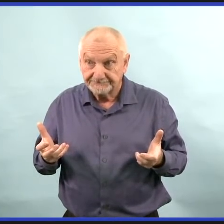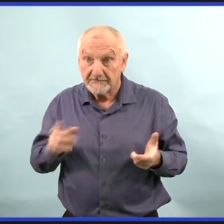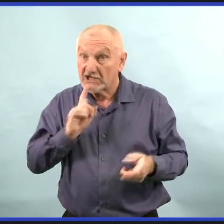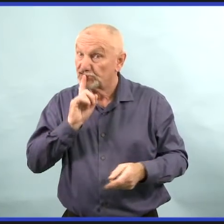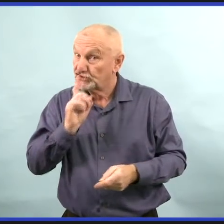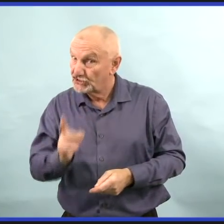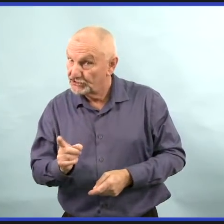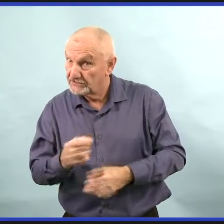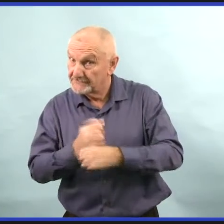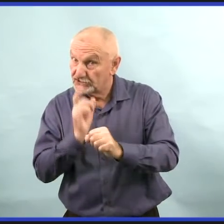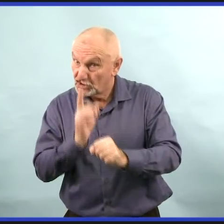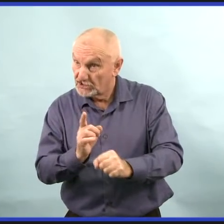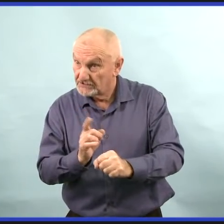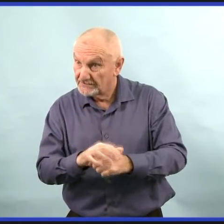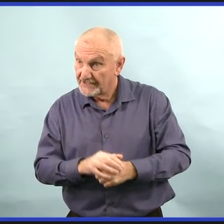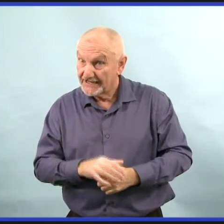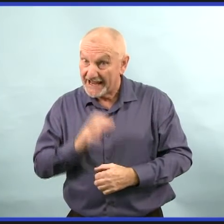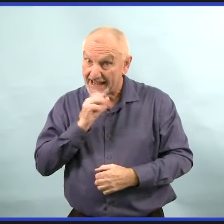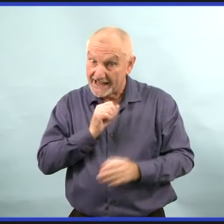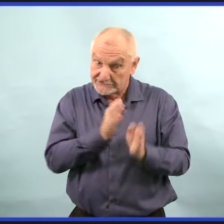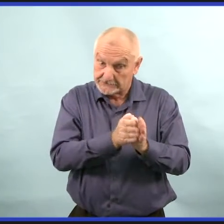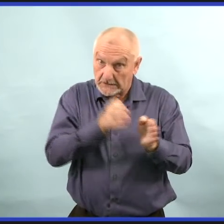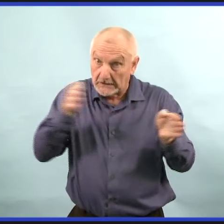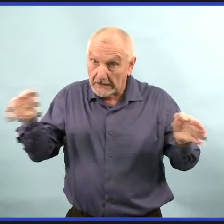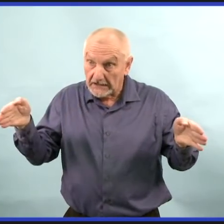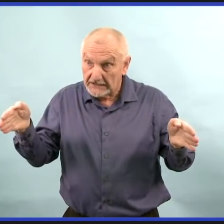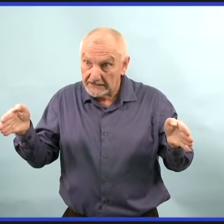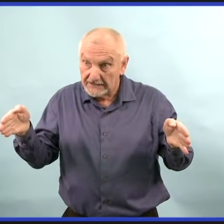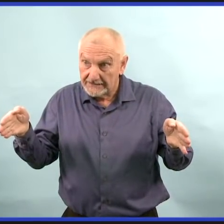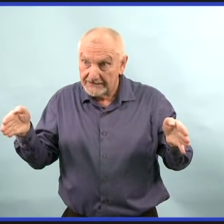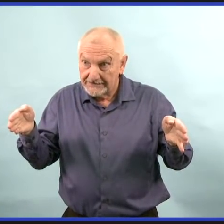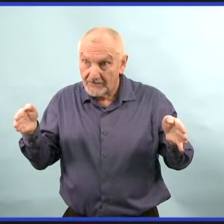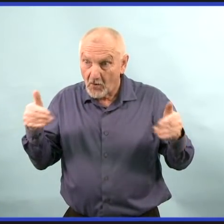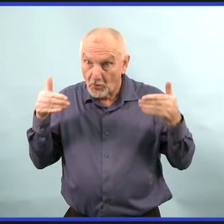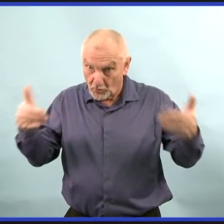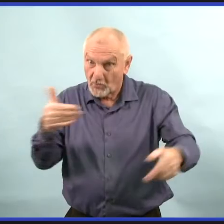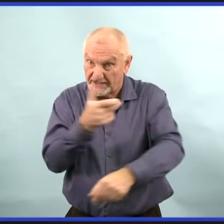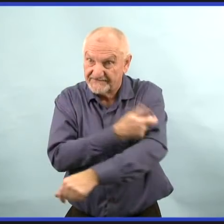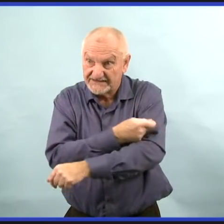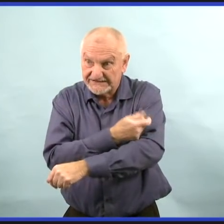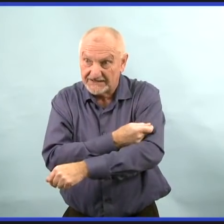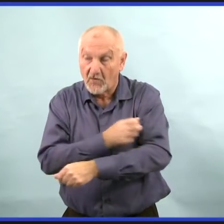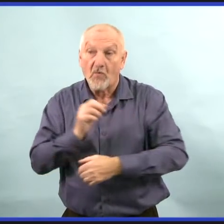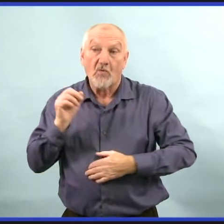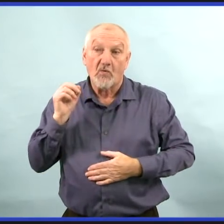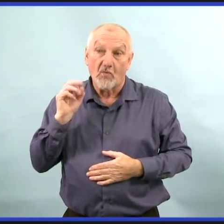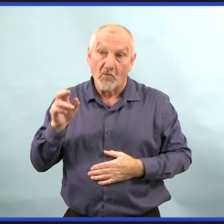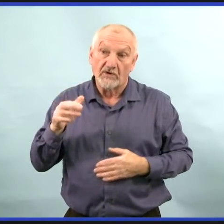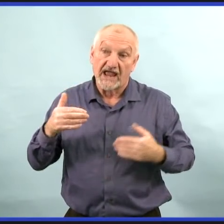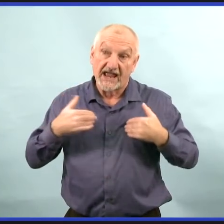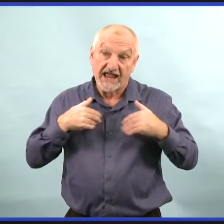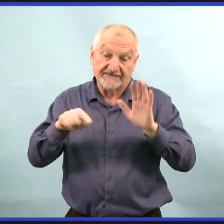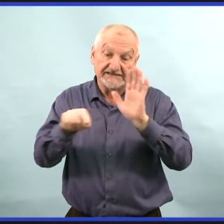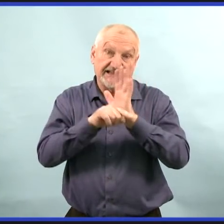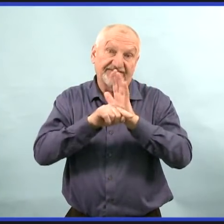tested but on the specifics of how it's going to work in school i'll defer to education